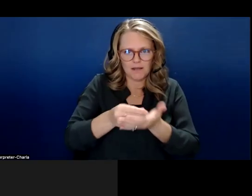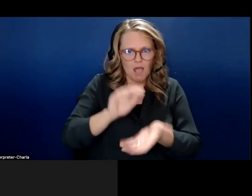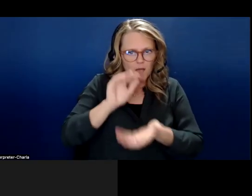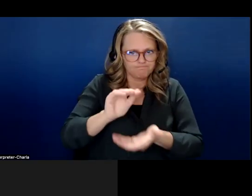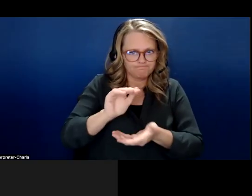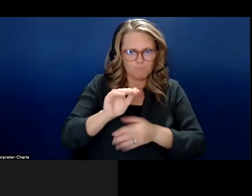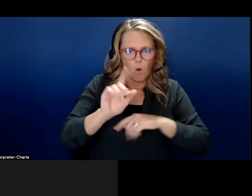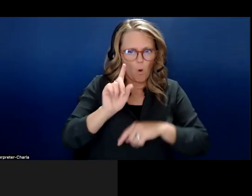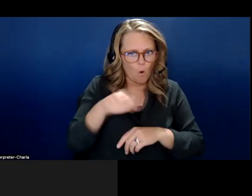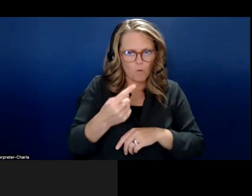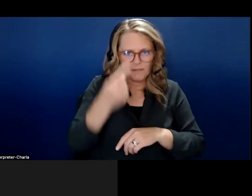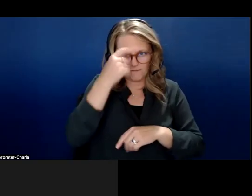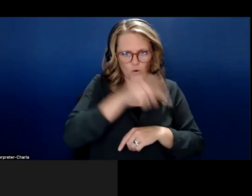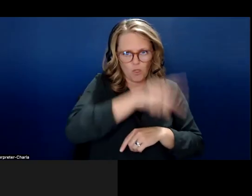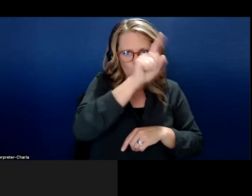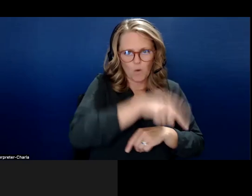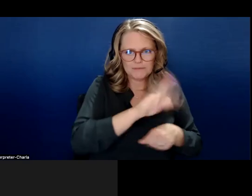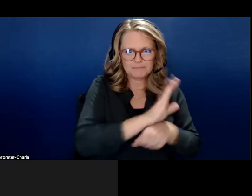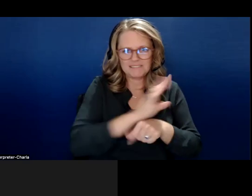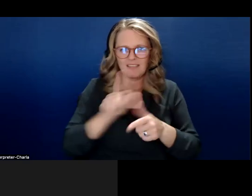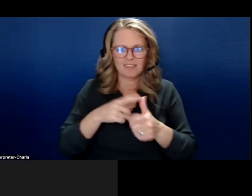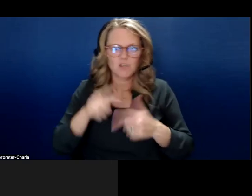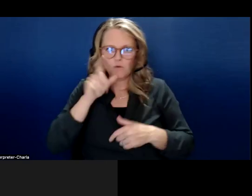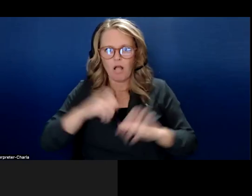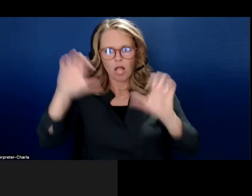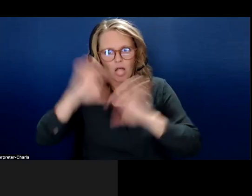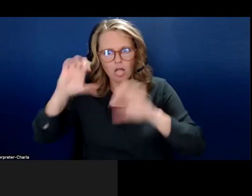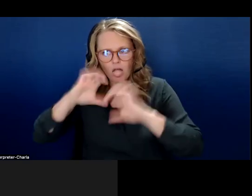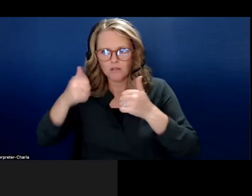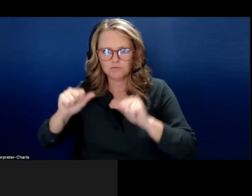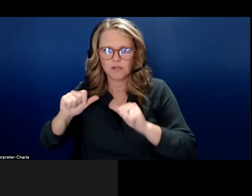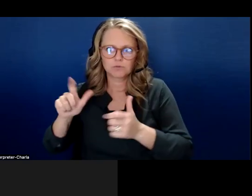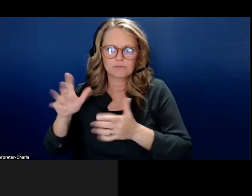for a funding source for this, especially in this environment. I mean, you know, it would be great if there was something